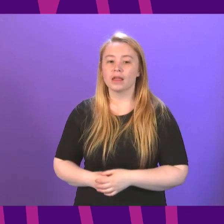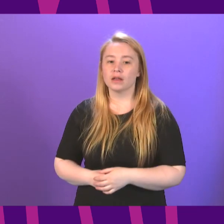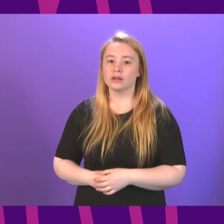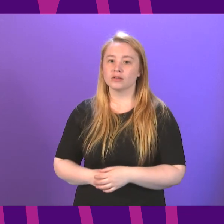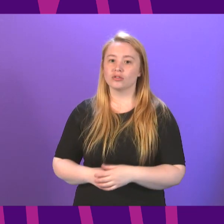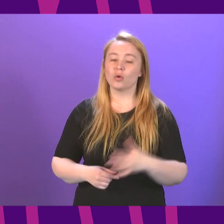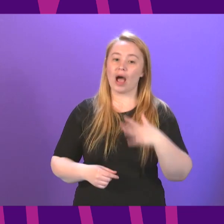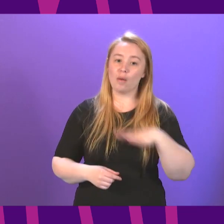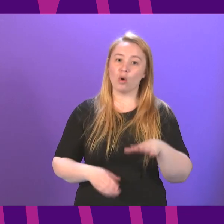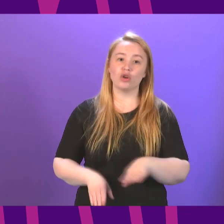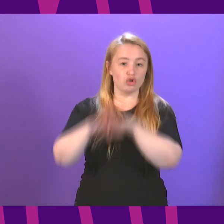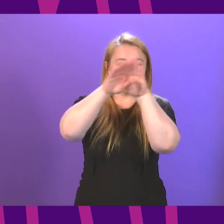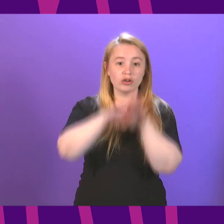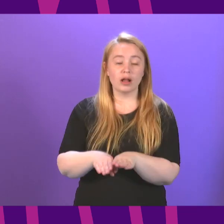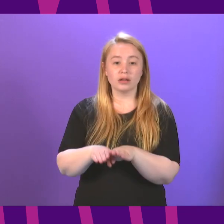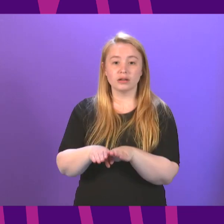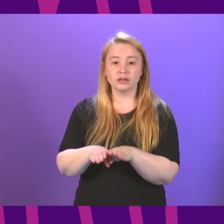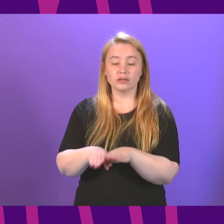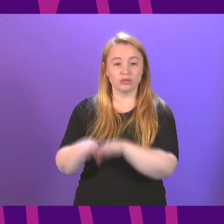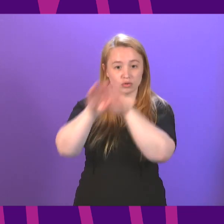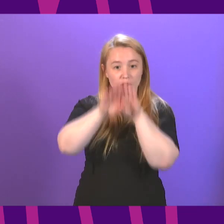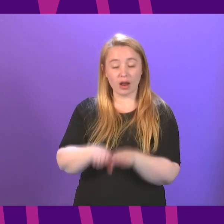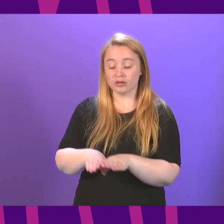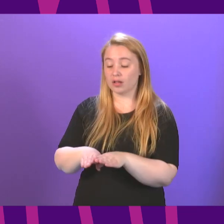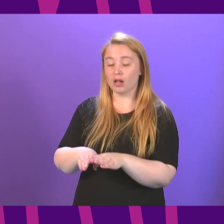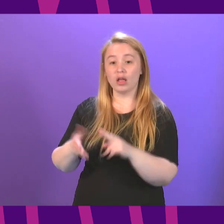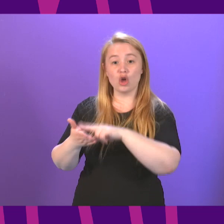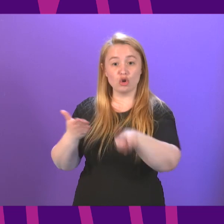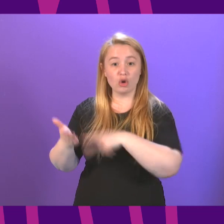unilateral nuclear disarmament and getting rid of Trident from the Clyde once and for all.